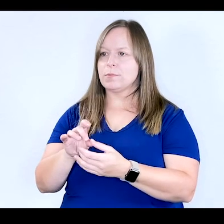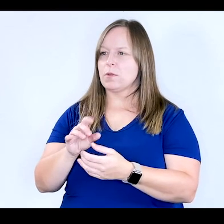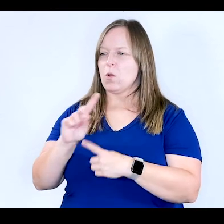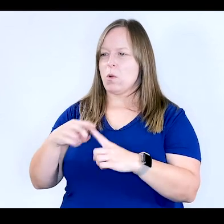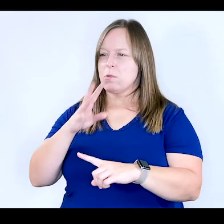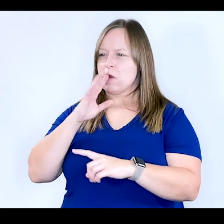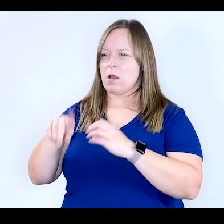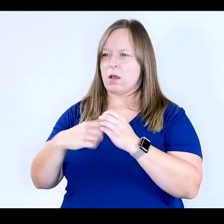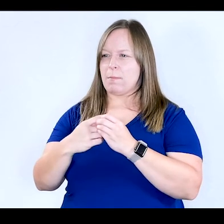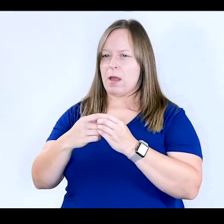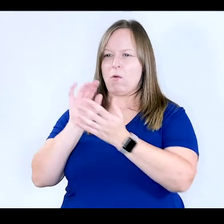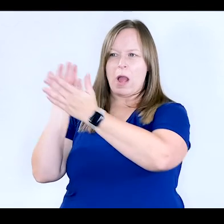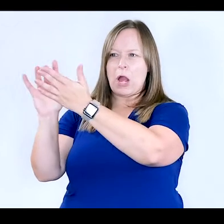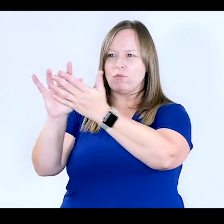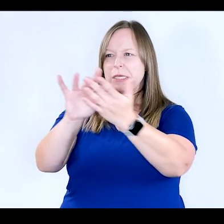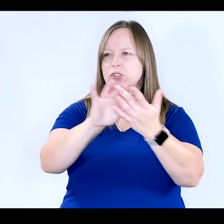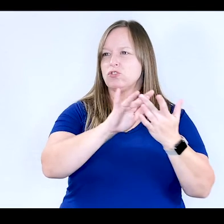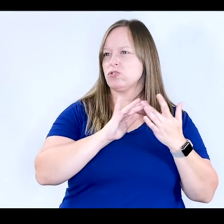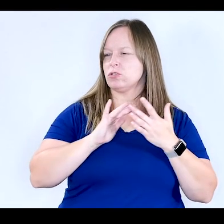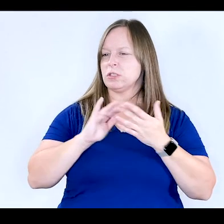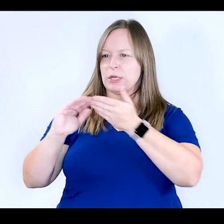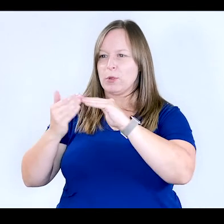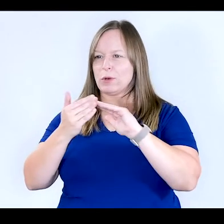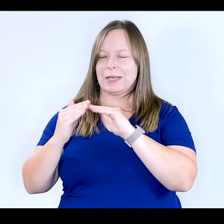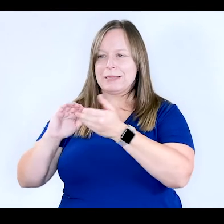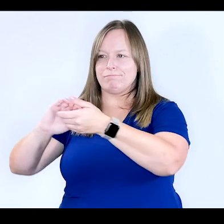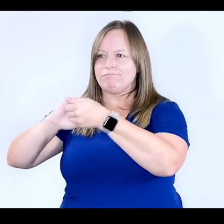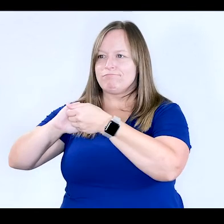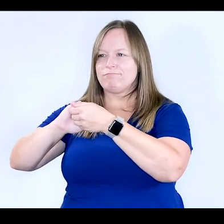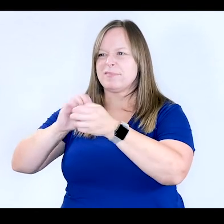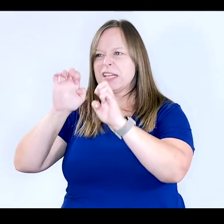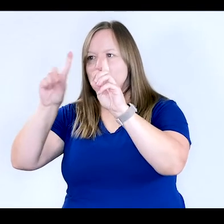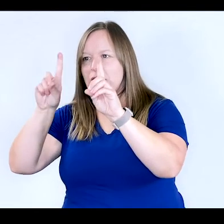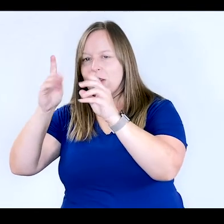get to talk about outreach, and our community, and the education we're doing,